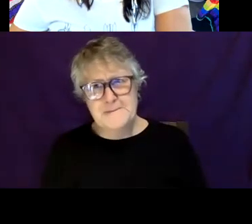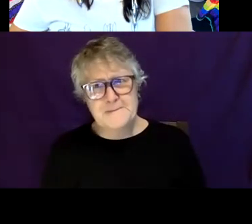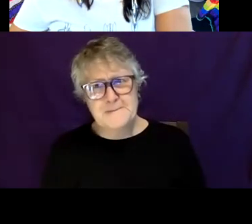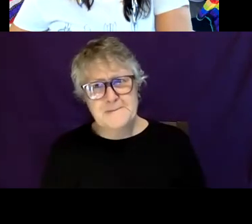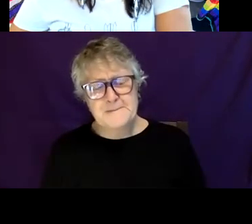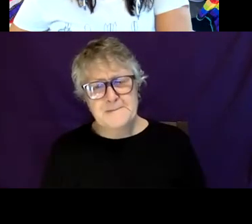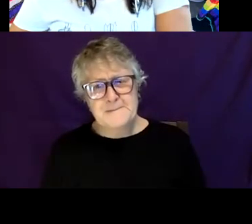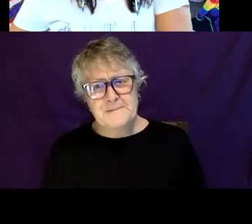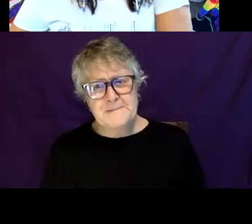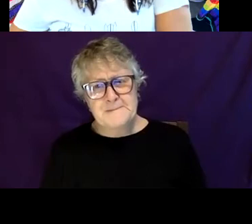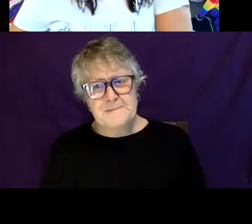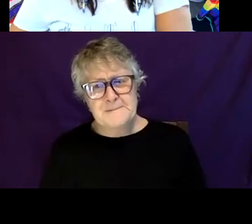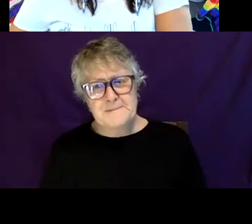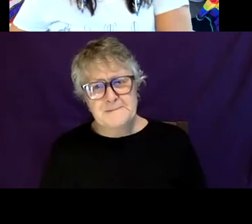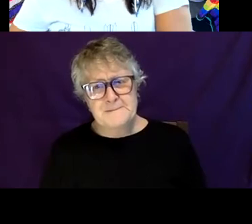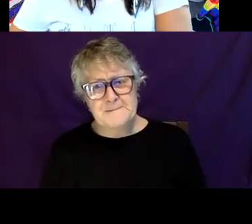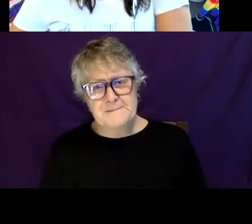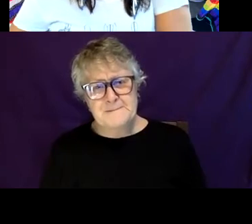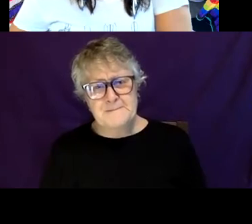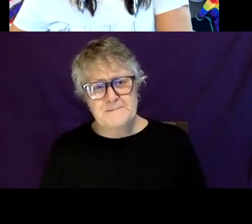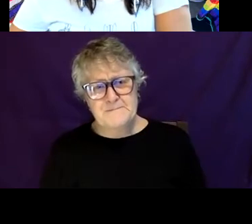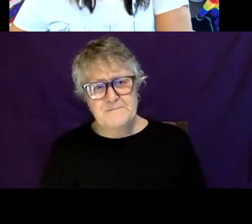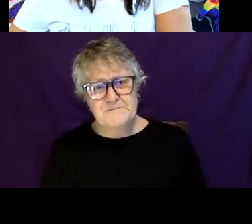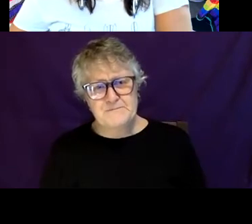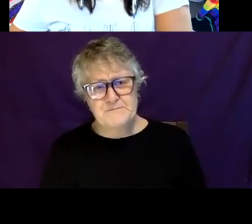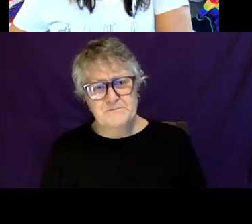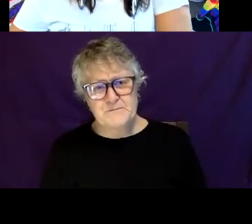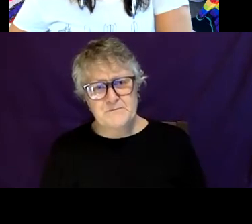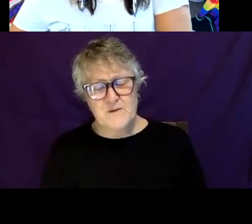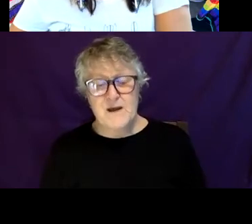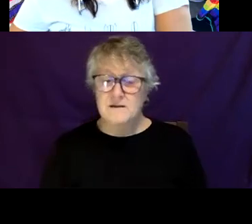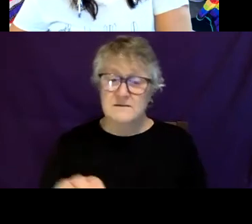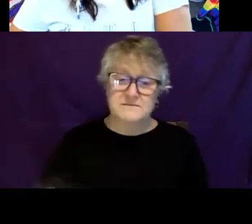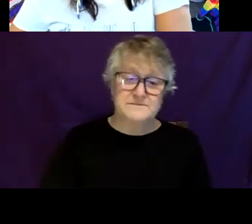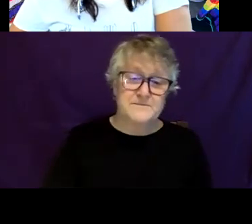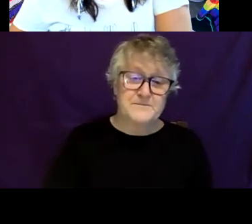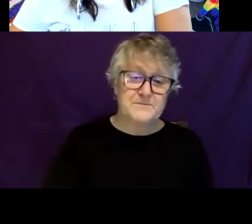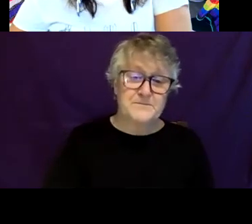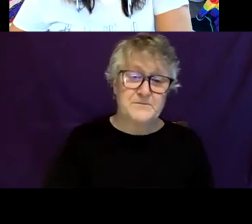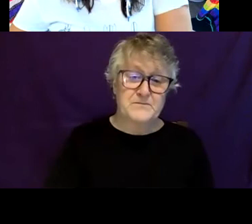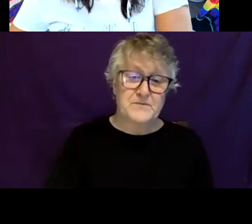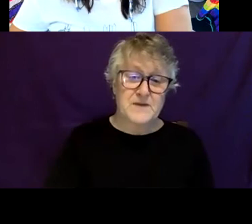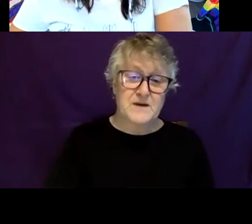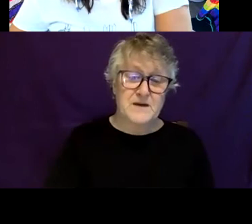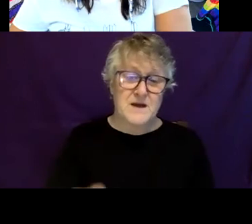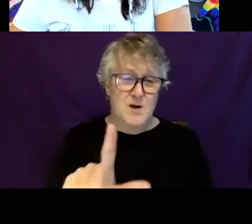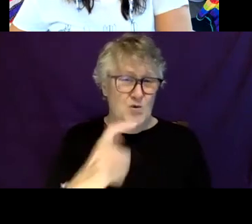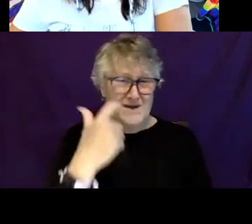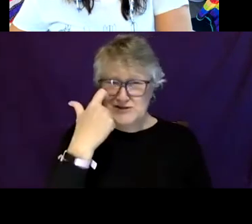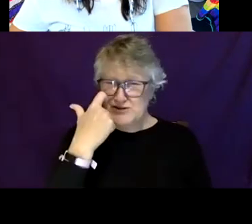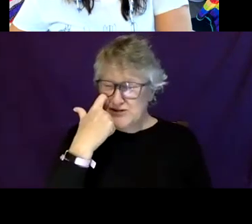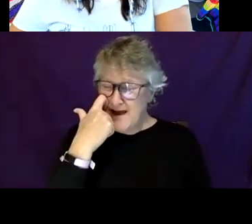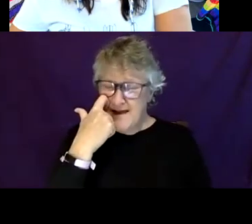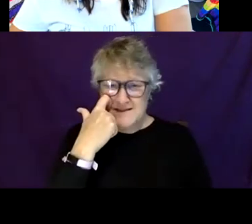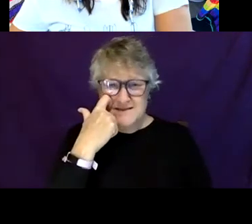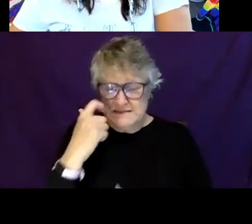Well, we've just come through a really traumatic year